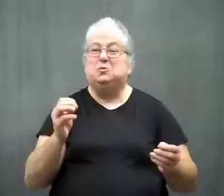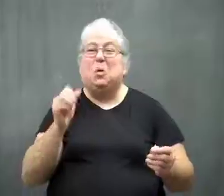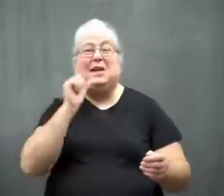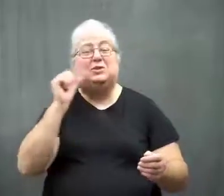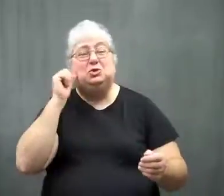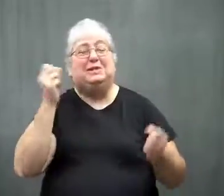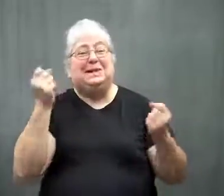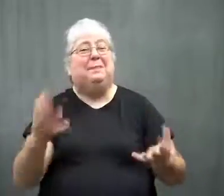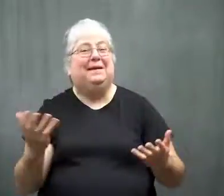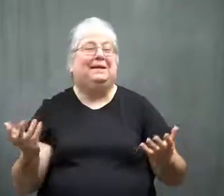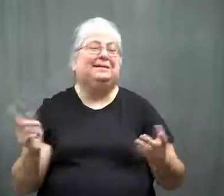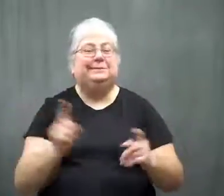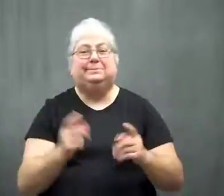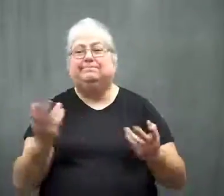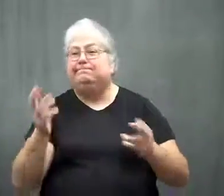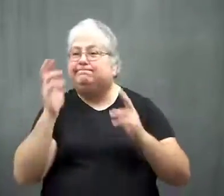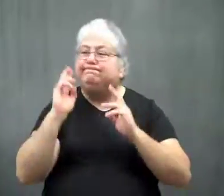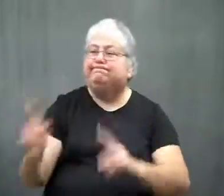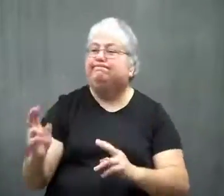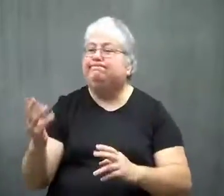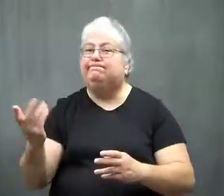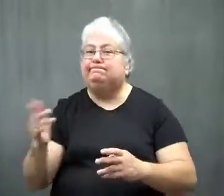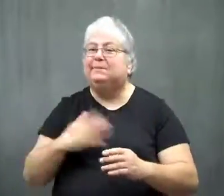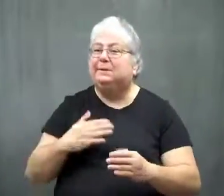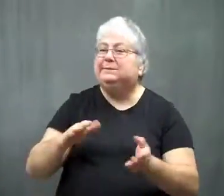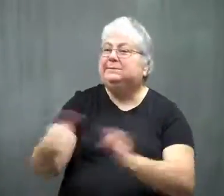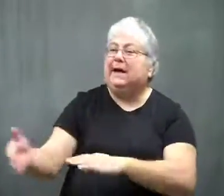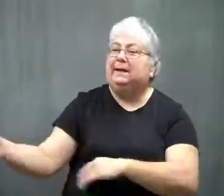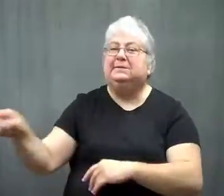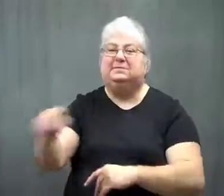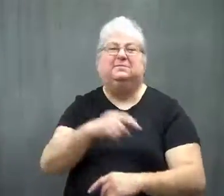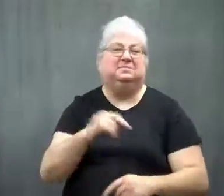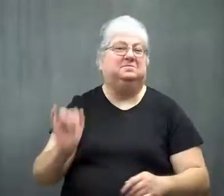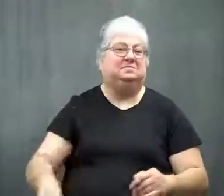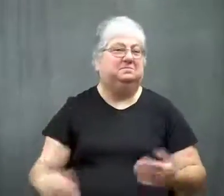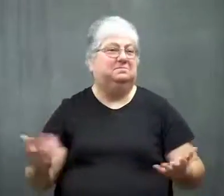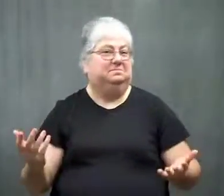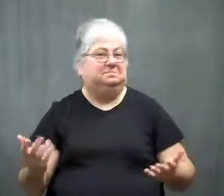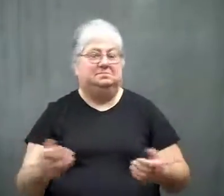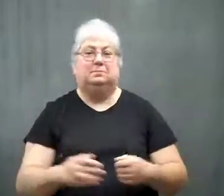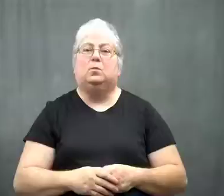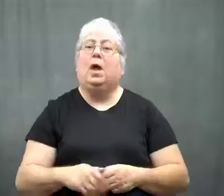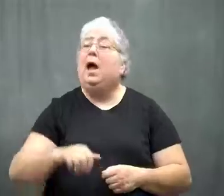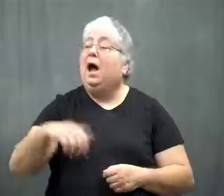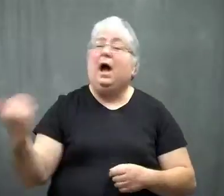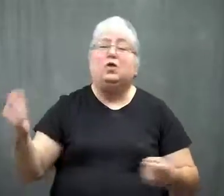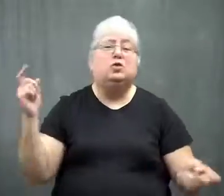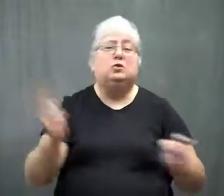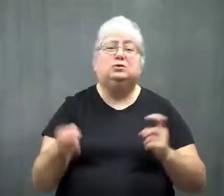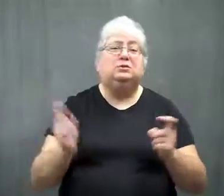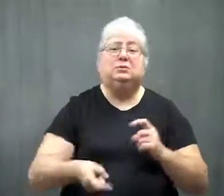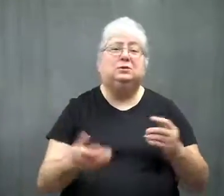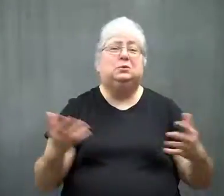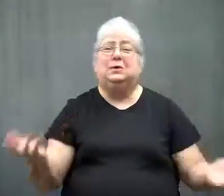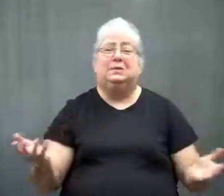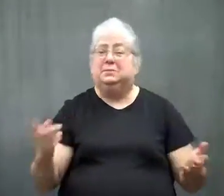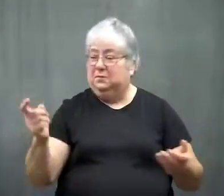So yesterday there were many events to honor the memory of those who died.